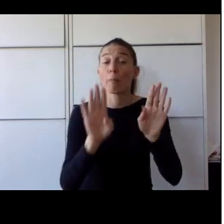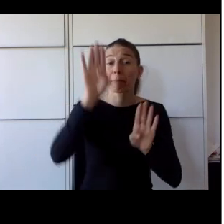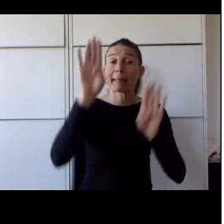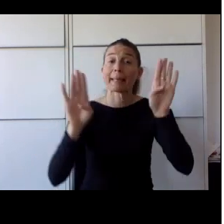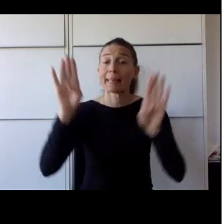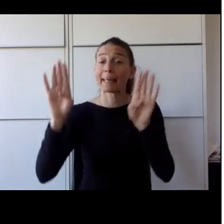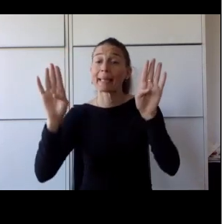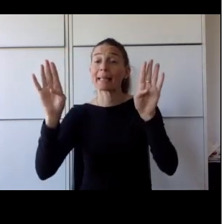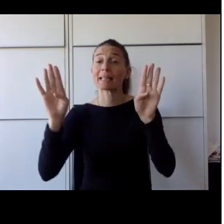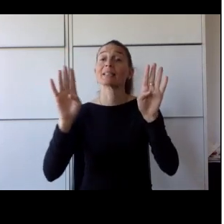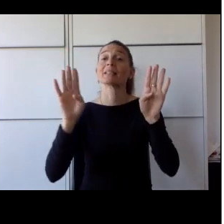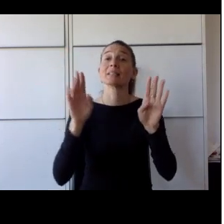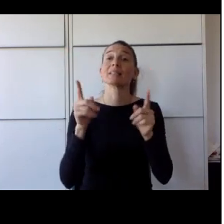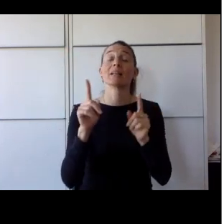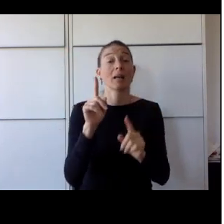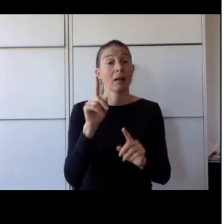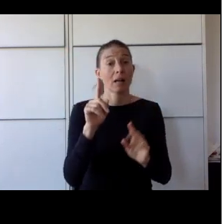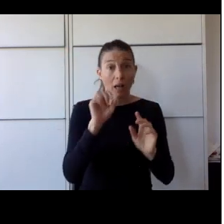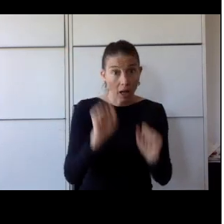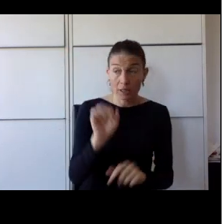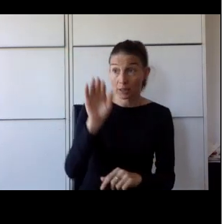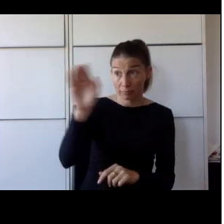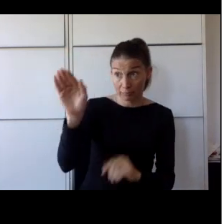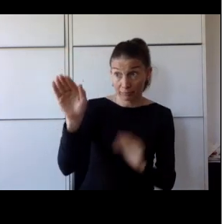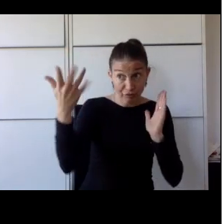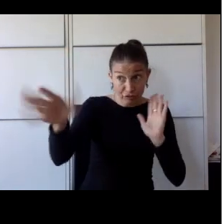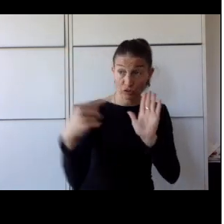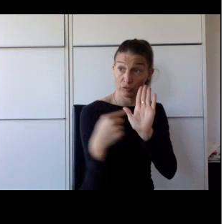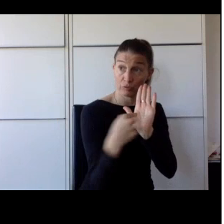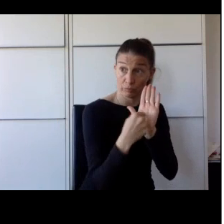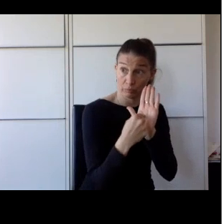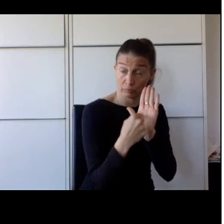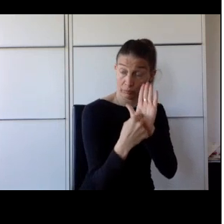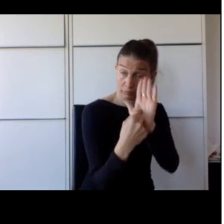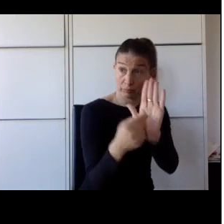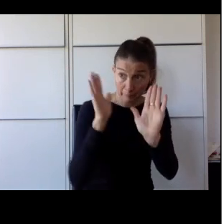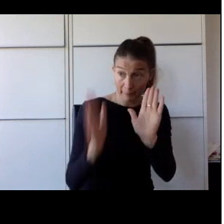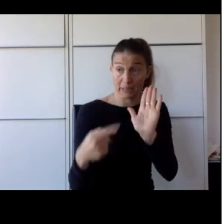and to manufacturers, you can mention this European standard